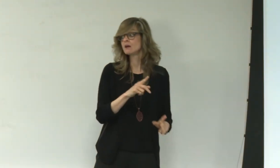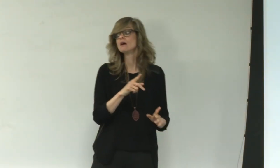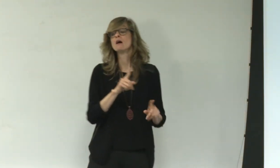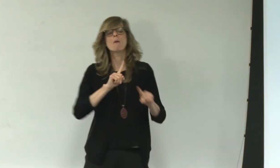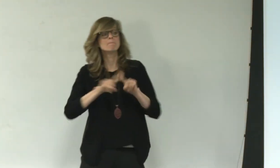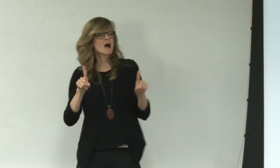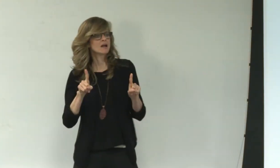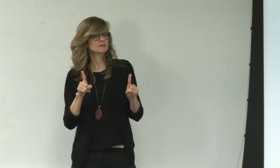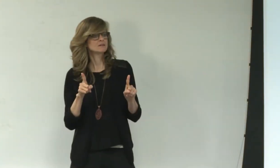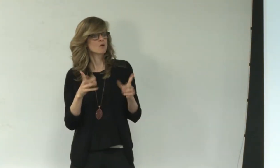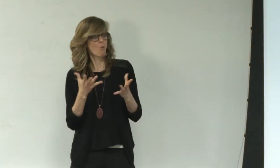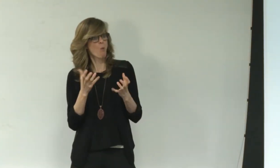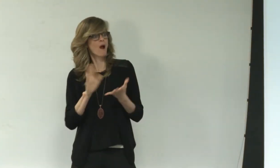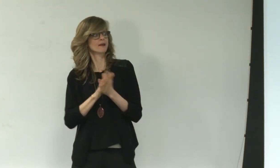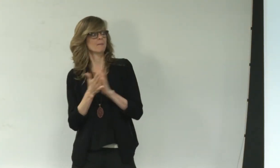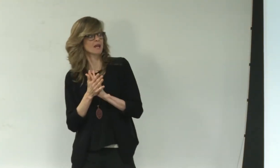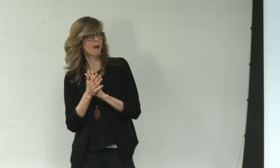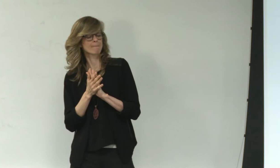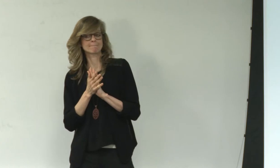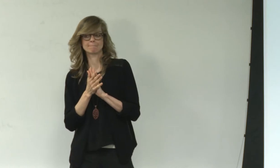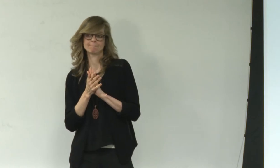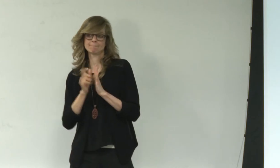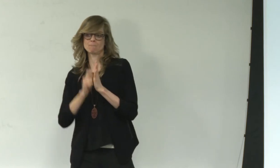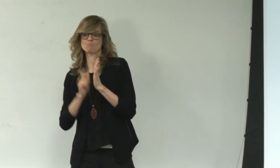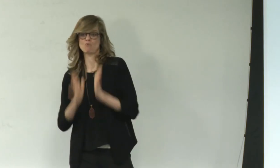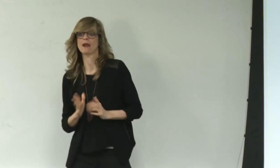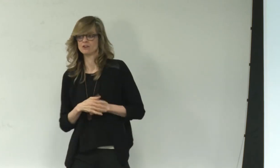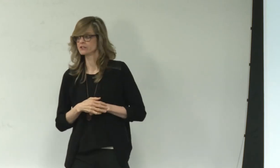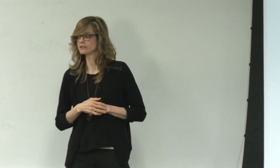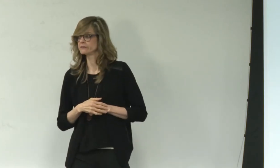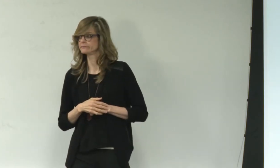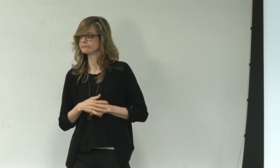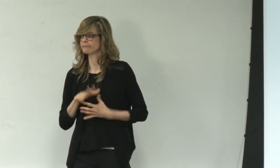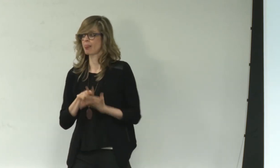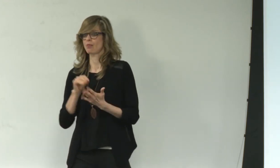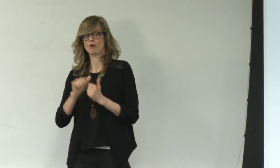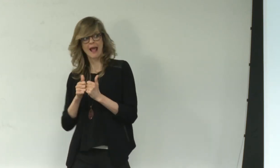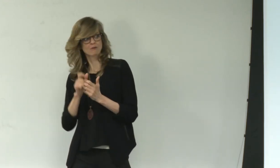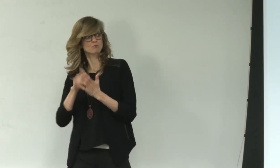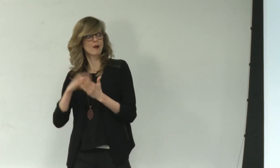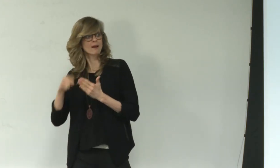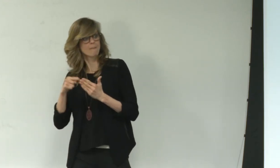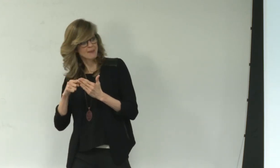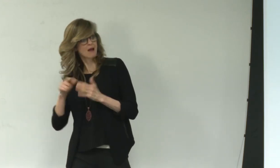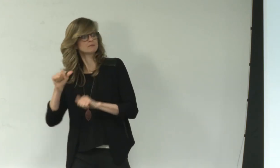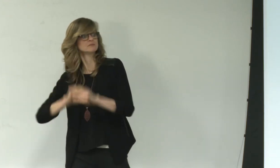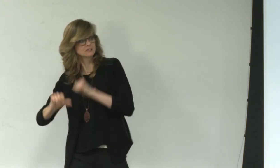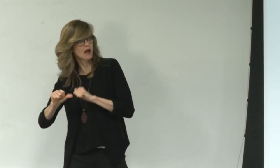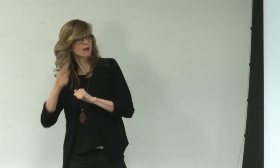BUT WHO WANTED TO BECOME WRITERS. AND SO, THEY HAD TO LEARN--